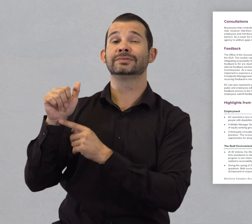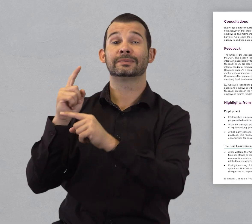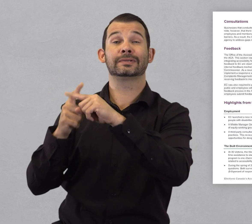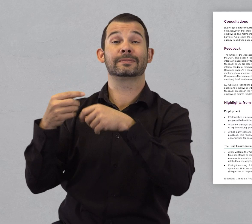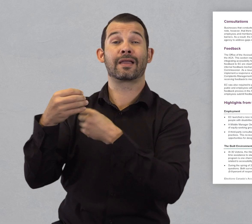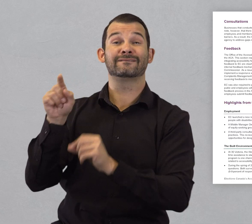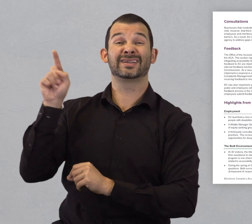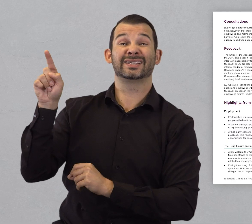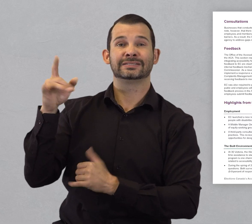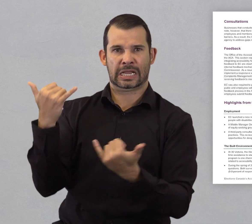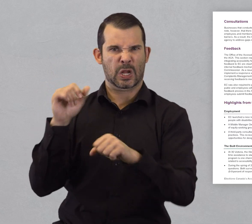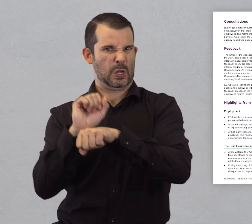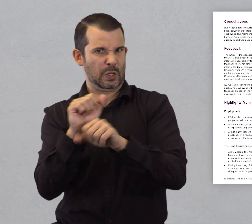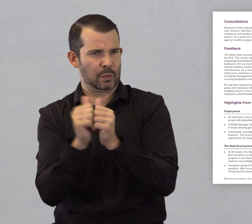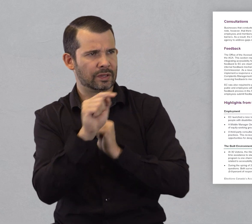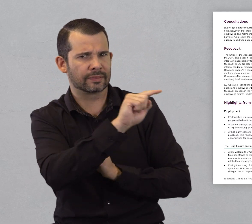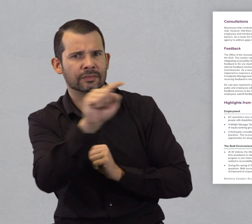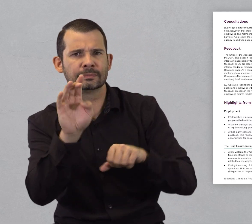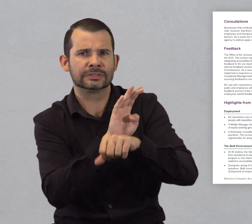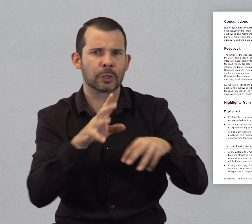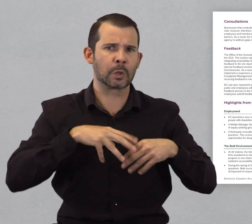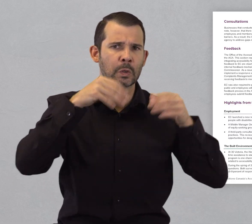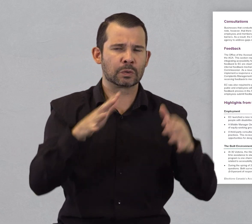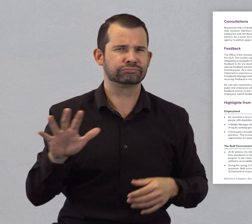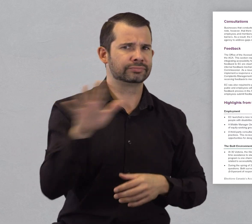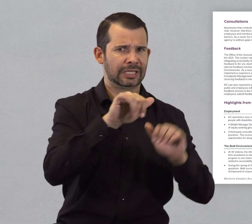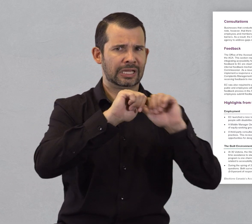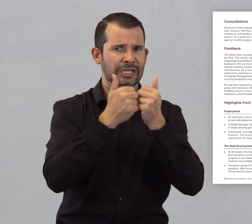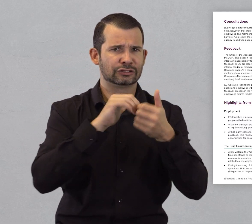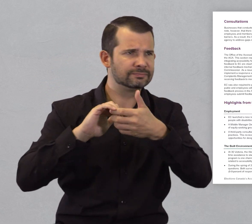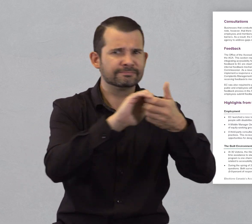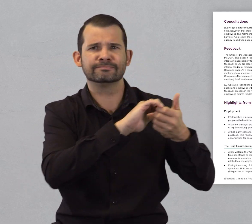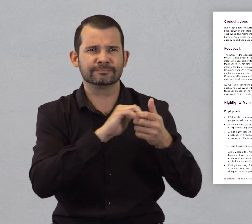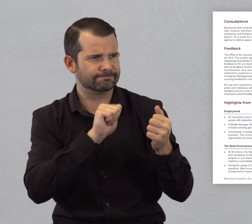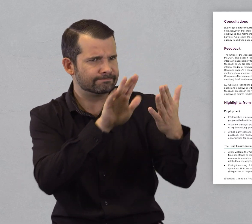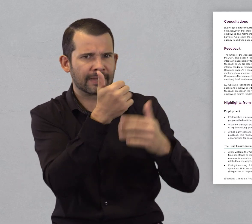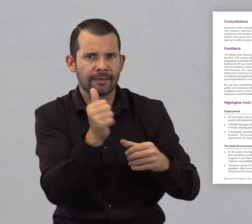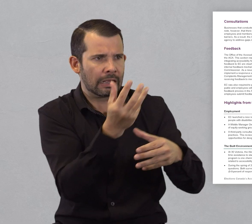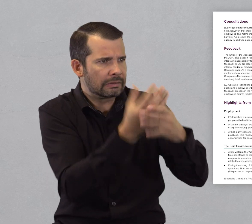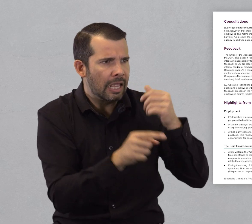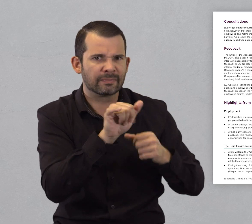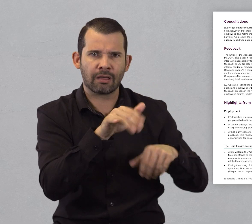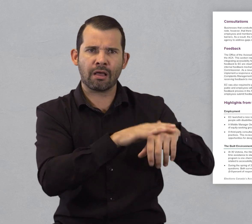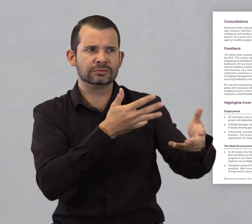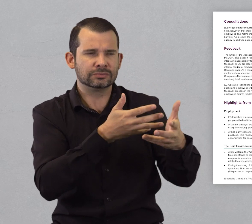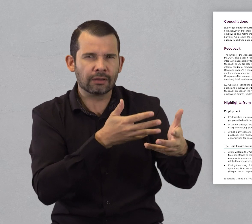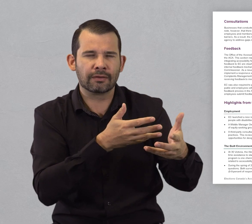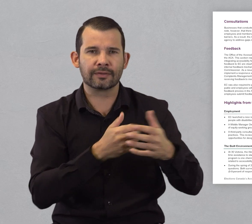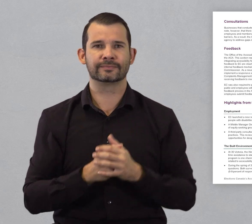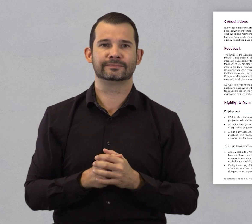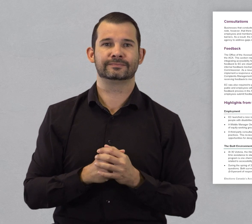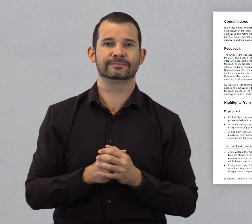Office is working with business owners across the agency to address gaps in consultations.